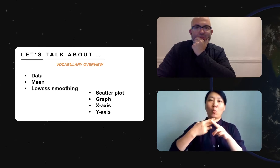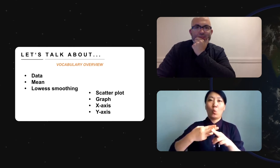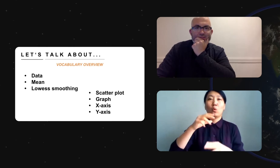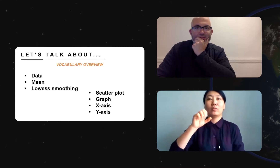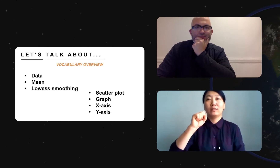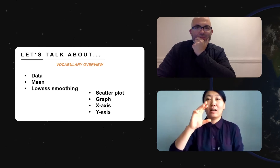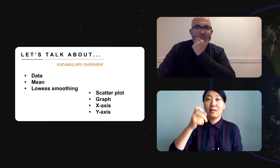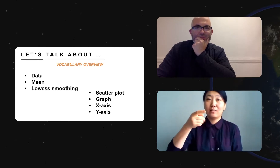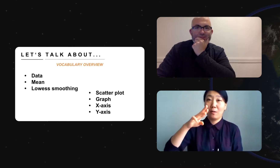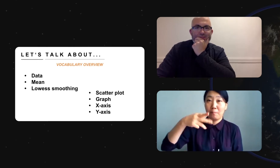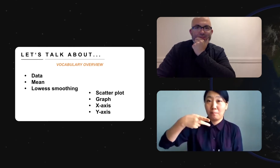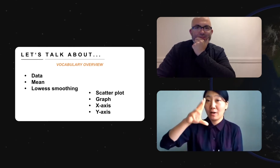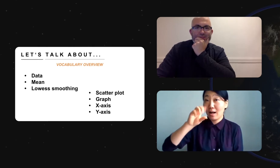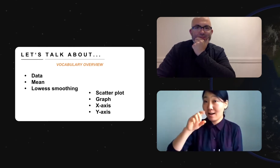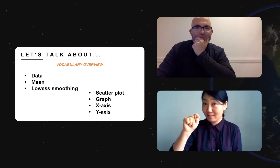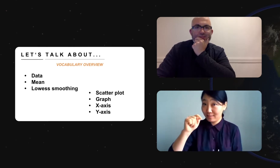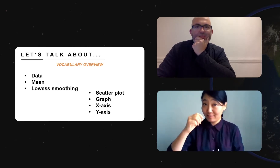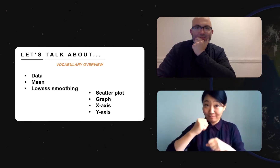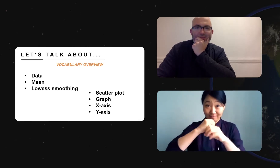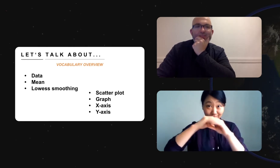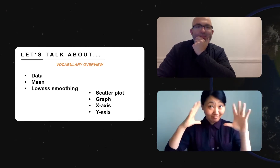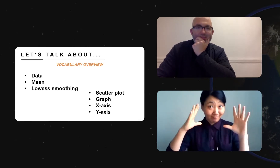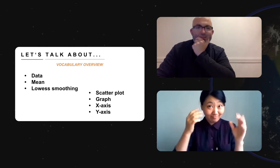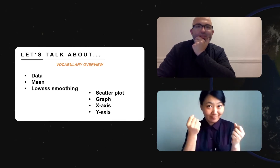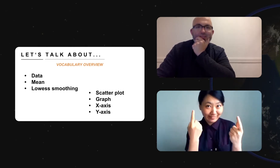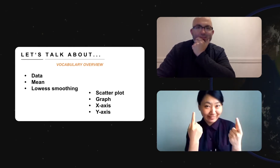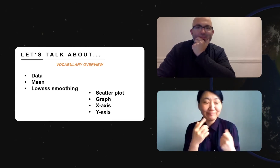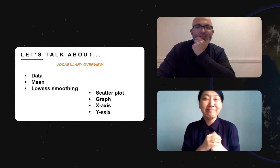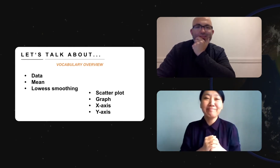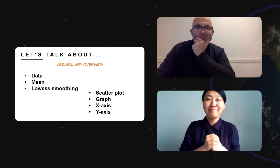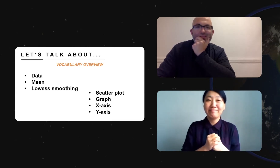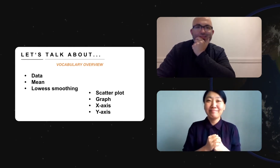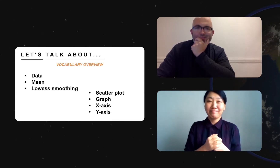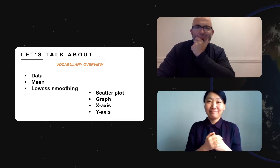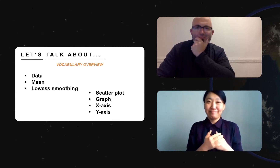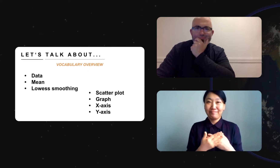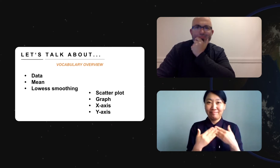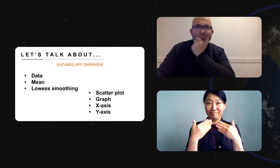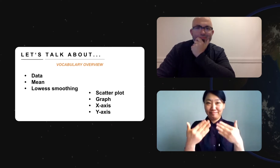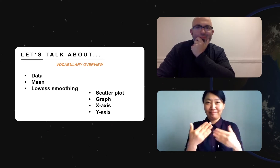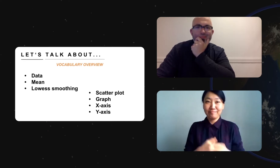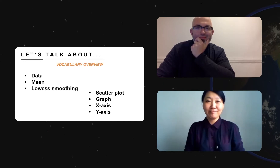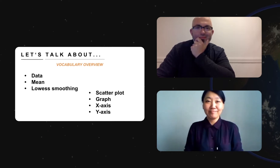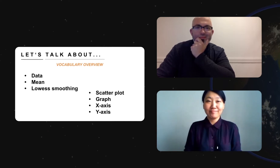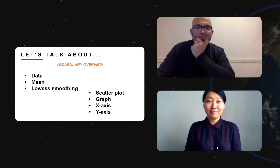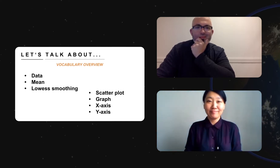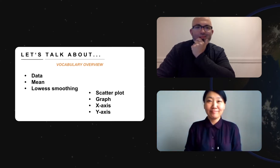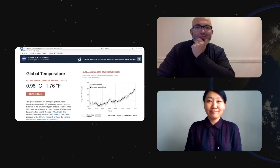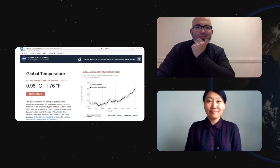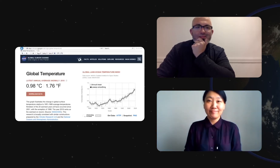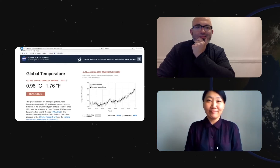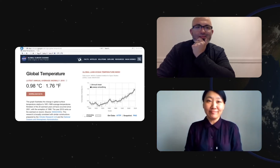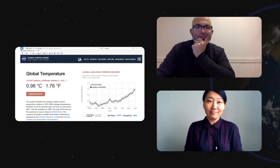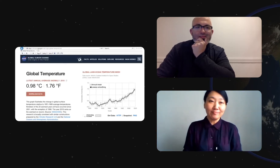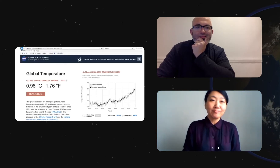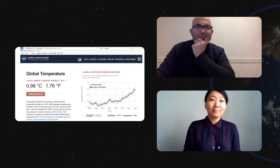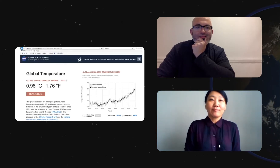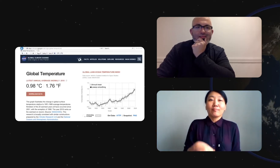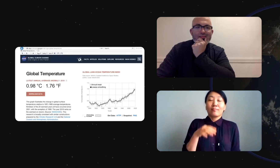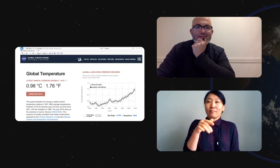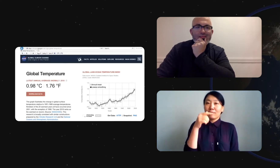The plots are on coordinates.